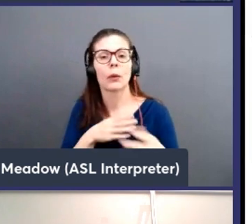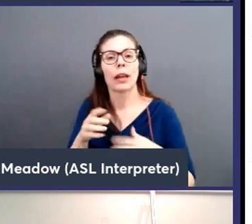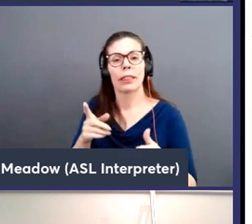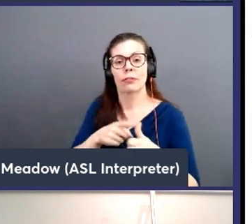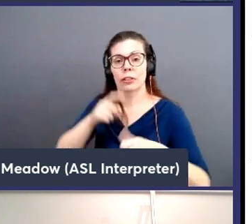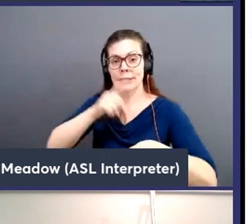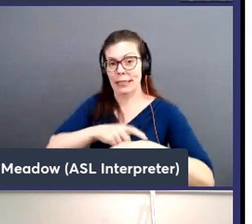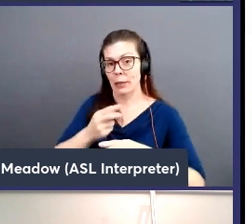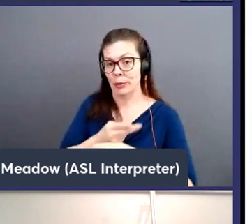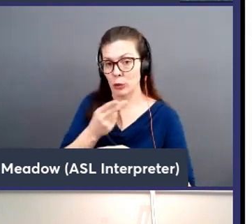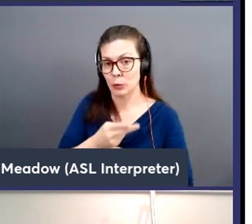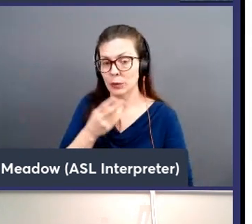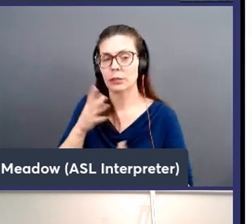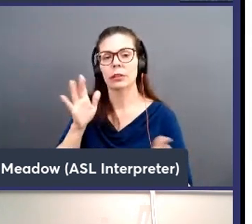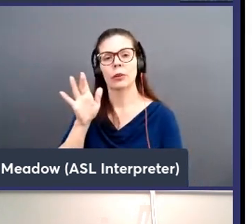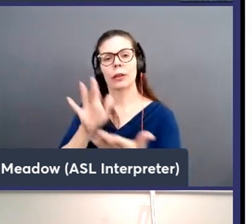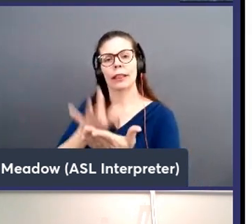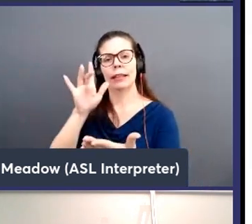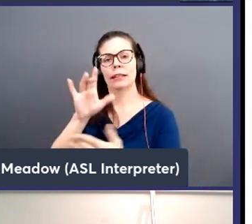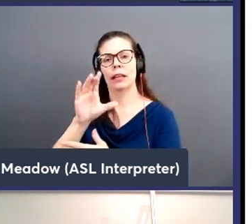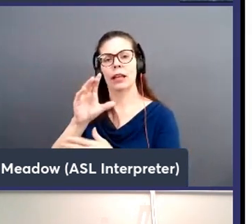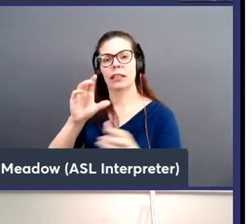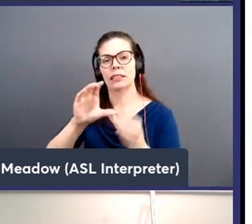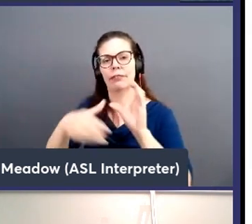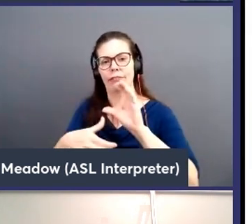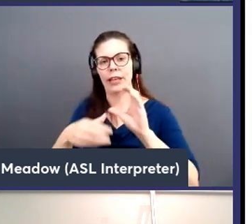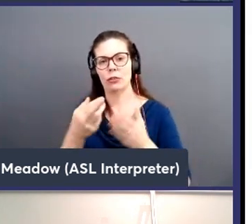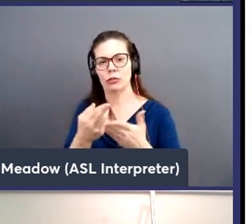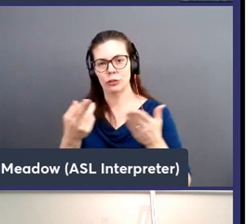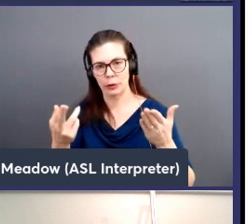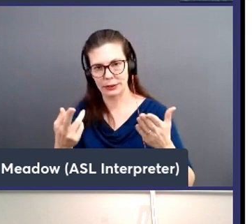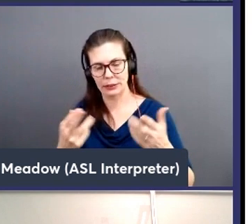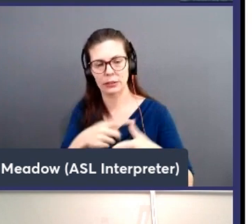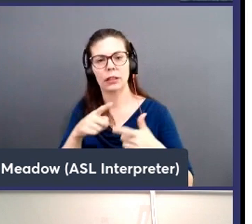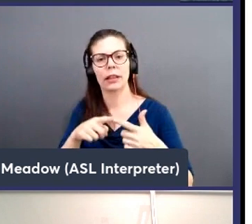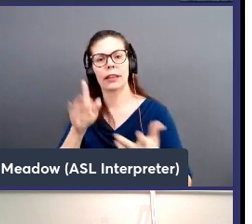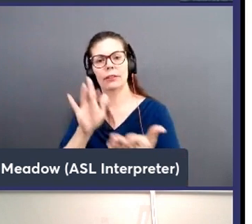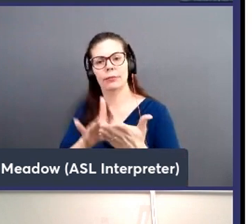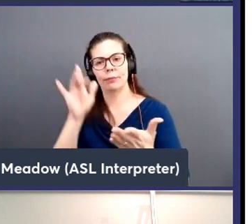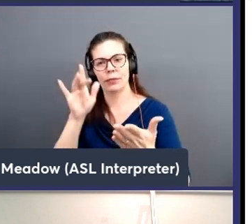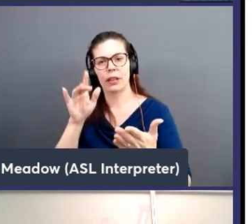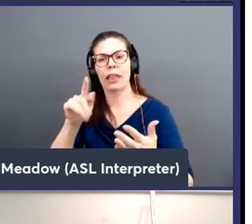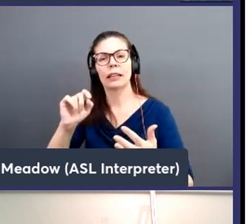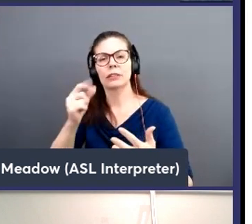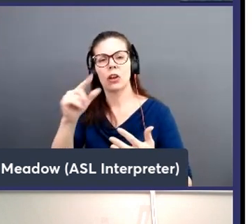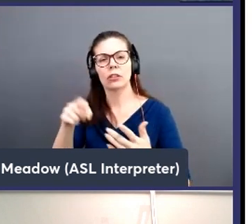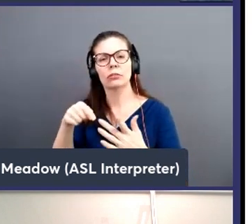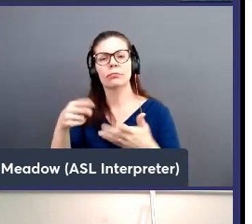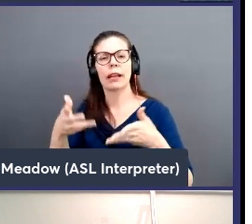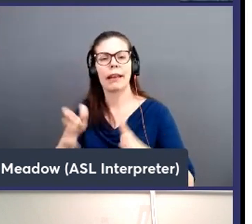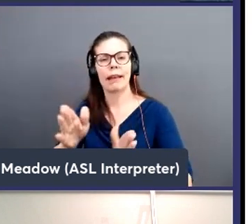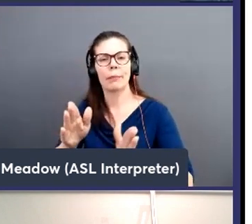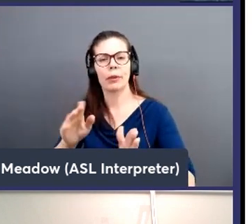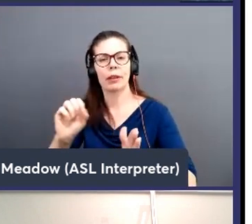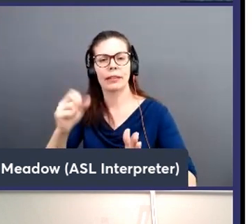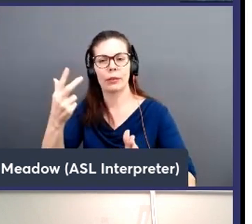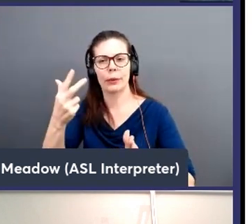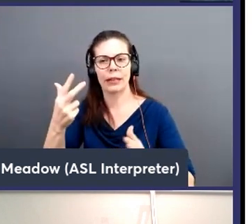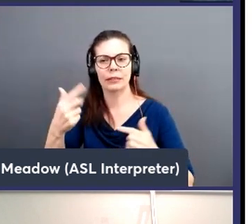you click on configure resources and then you click on this toggle button to enable S3. Like I have been using this feature for some time,